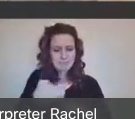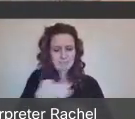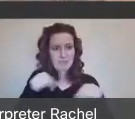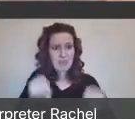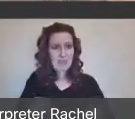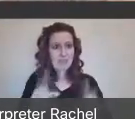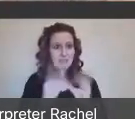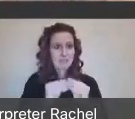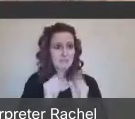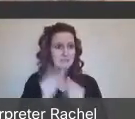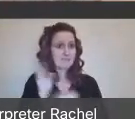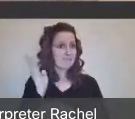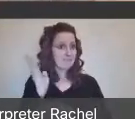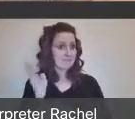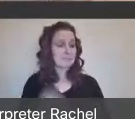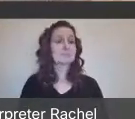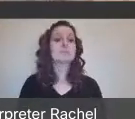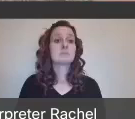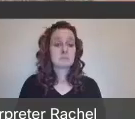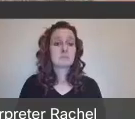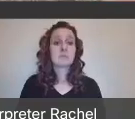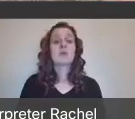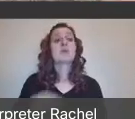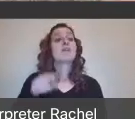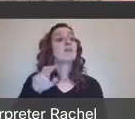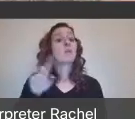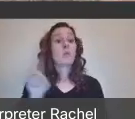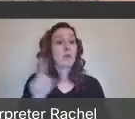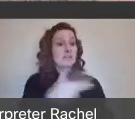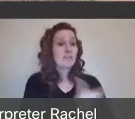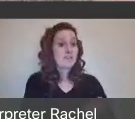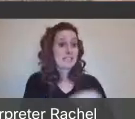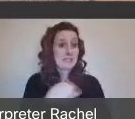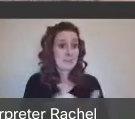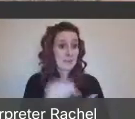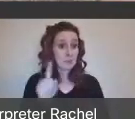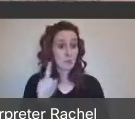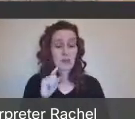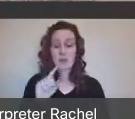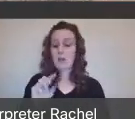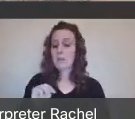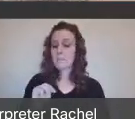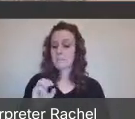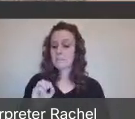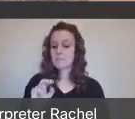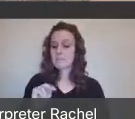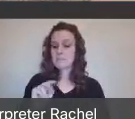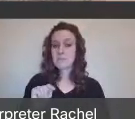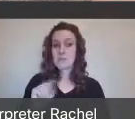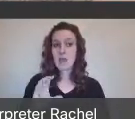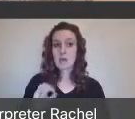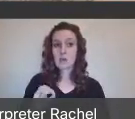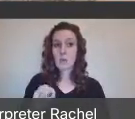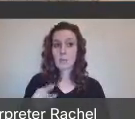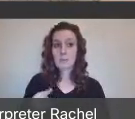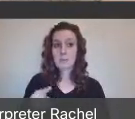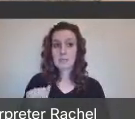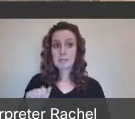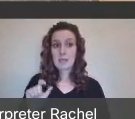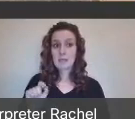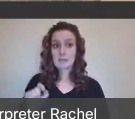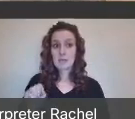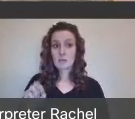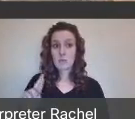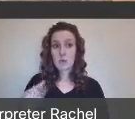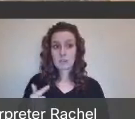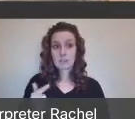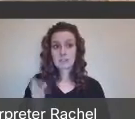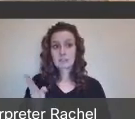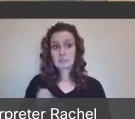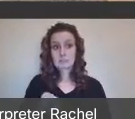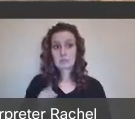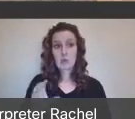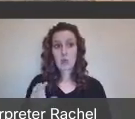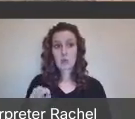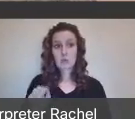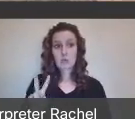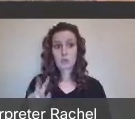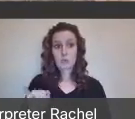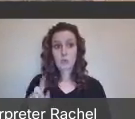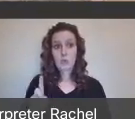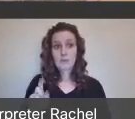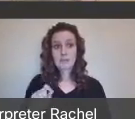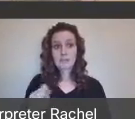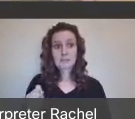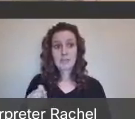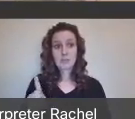So to get to this vaccine page, go to www.montcopa.org/COVID-19